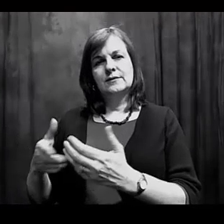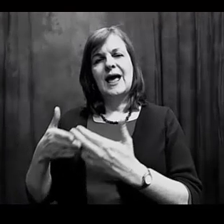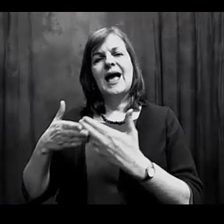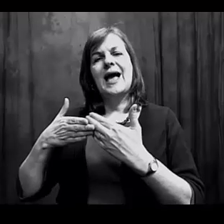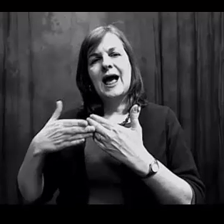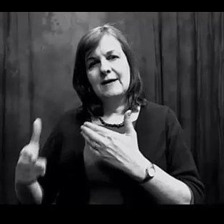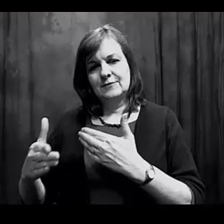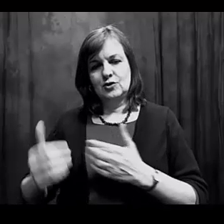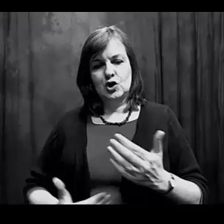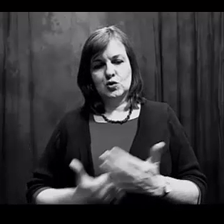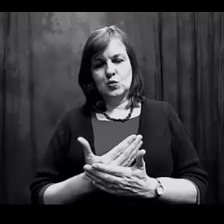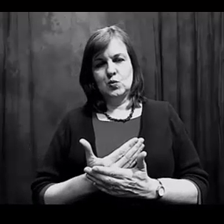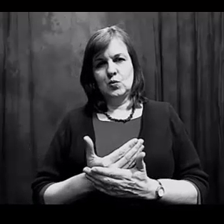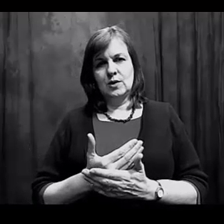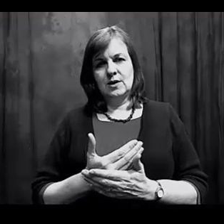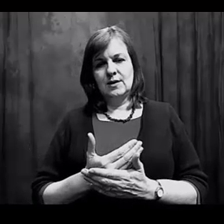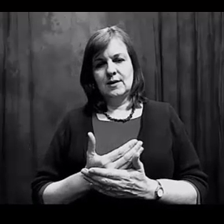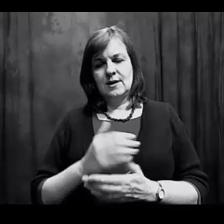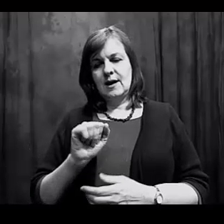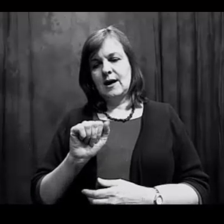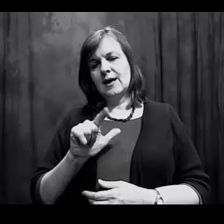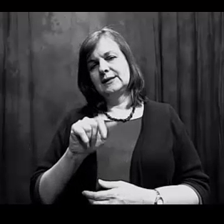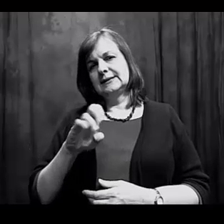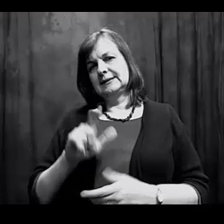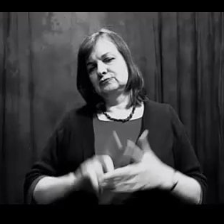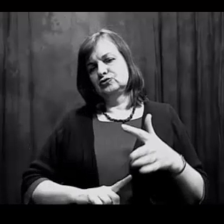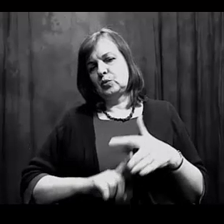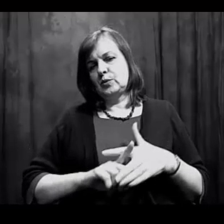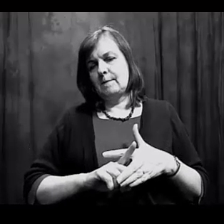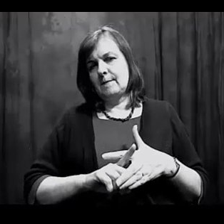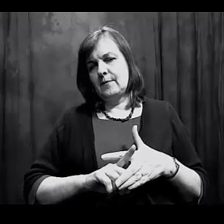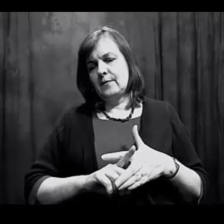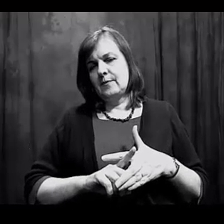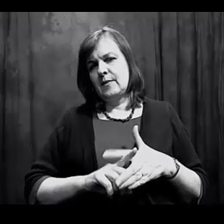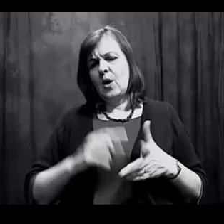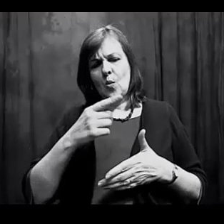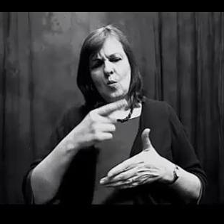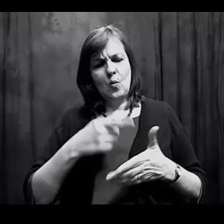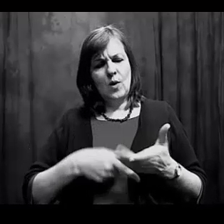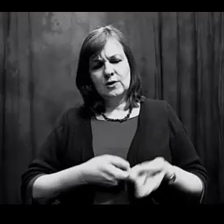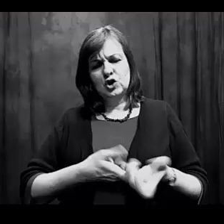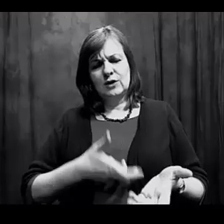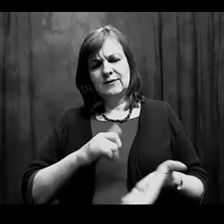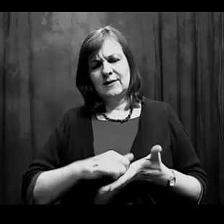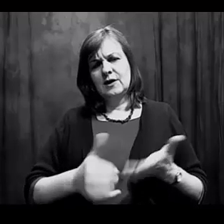source of any new allele in the population or in a species